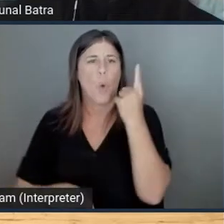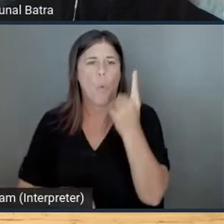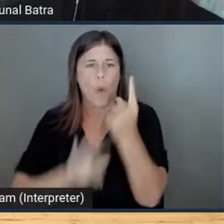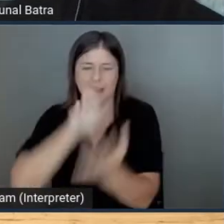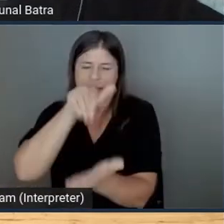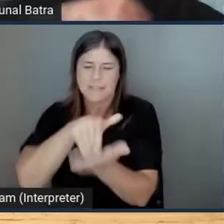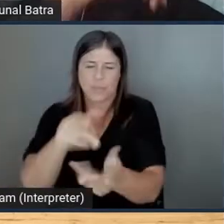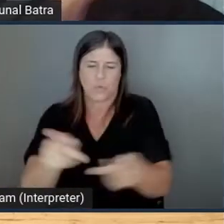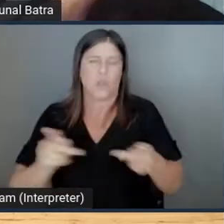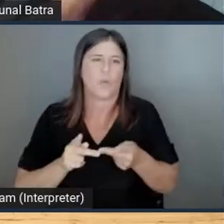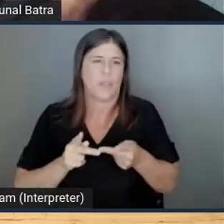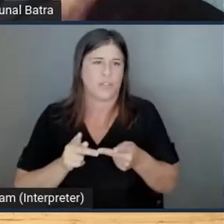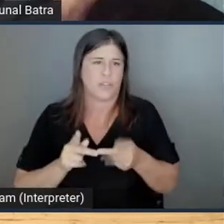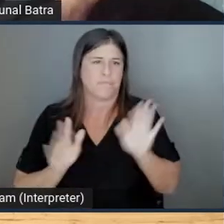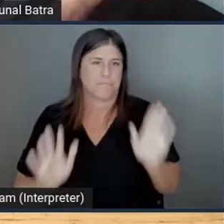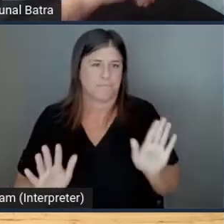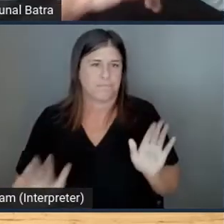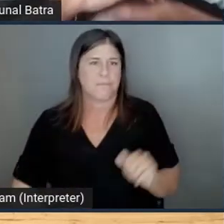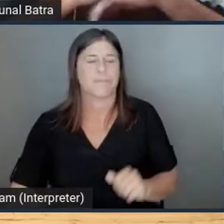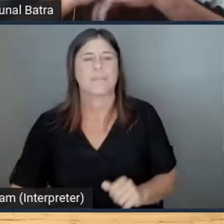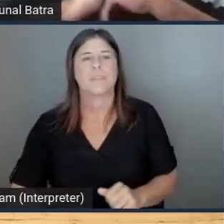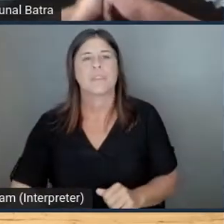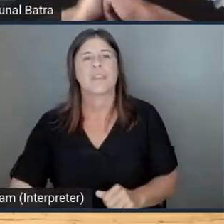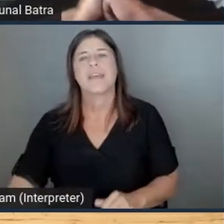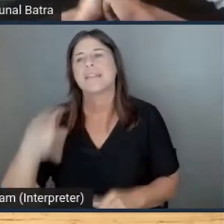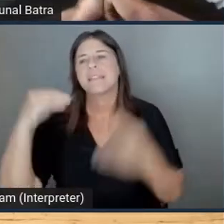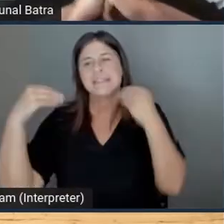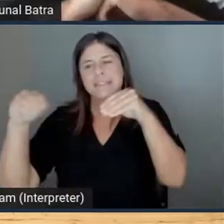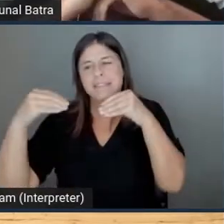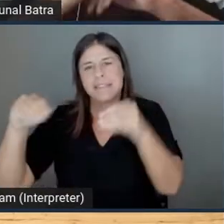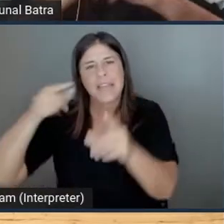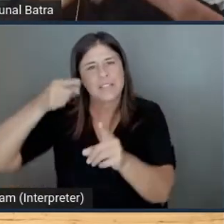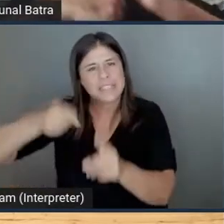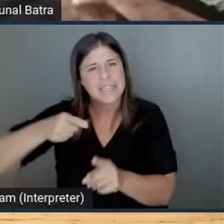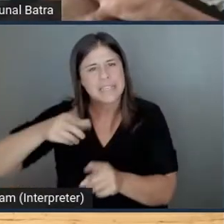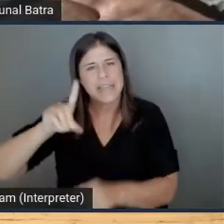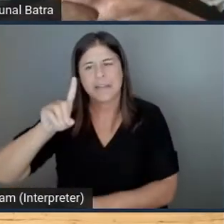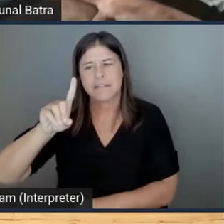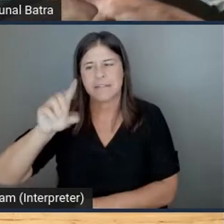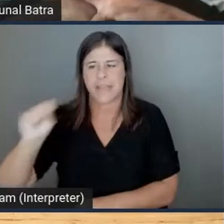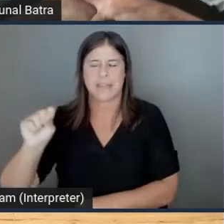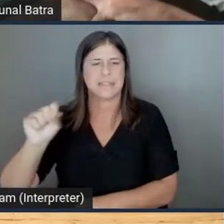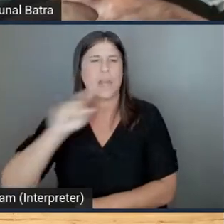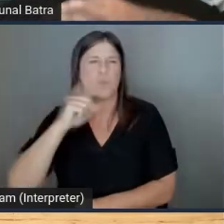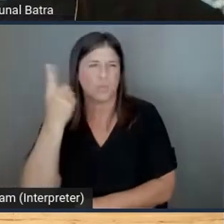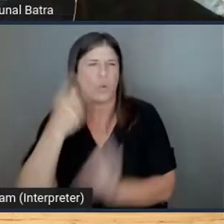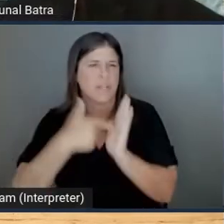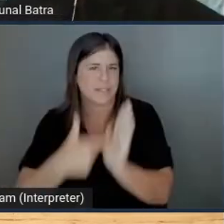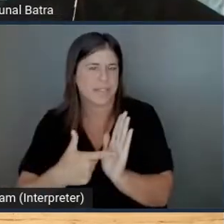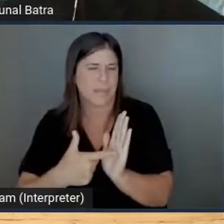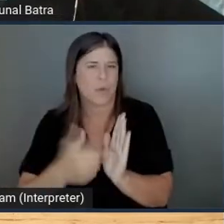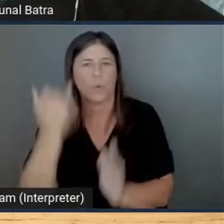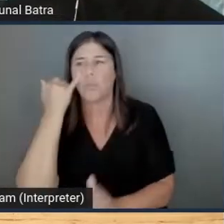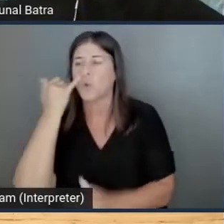So the sales detail dataset is one of the examples. So let's say I have all of the sales data coming in,